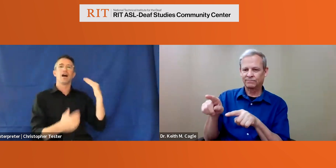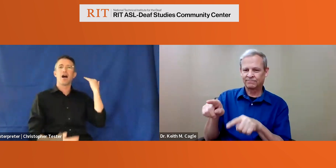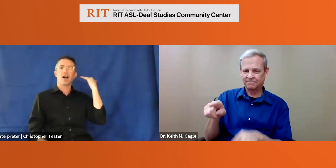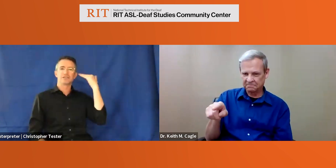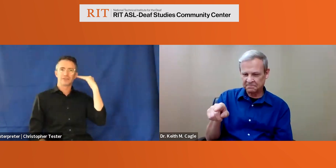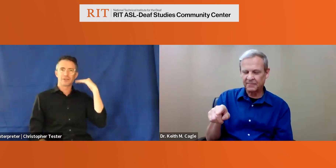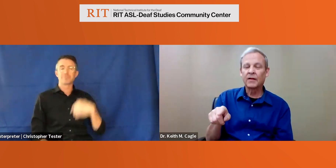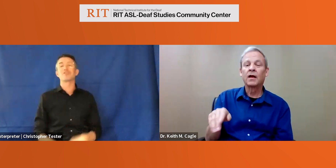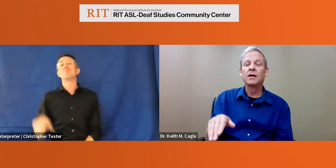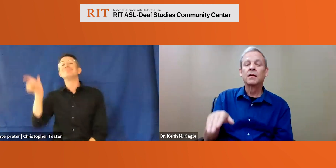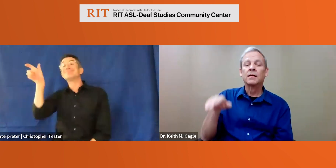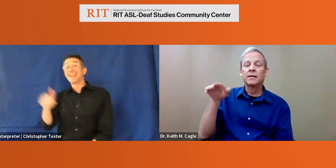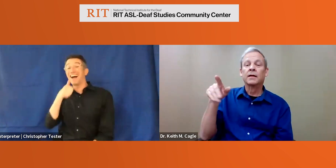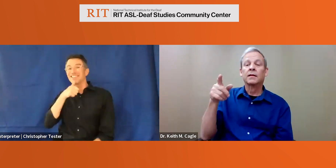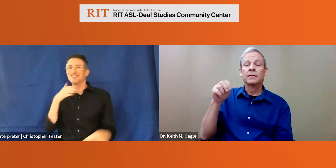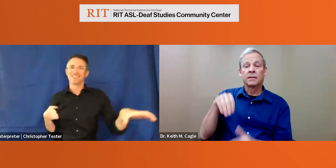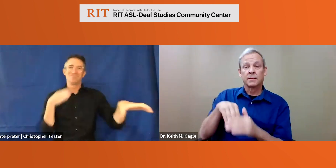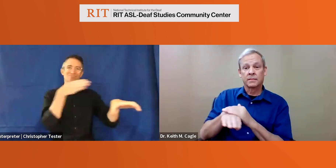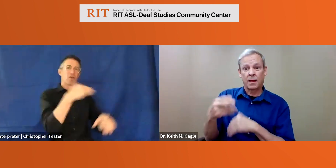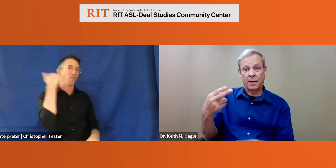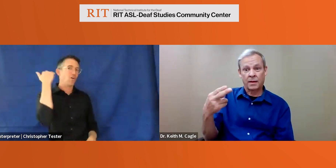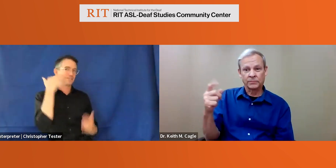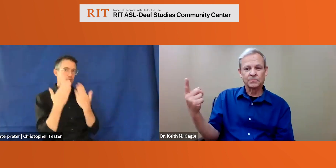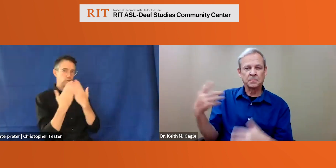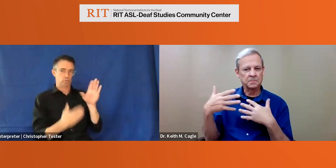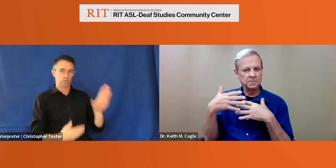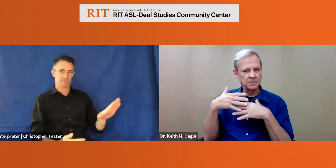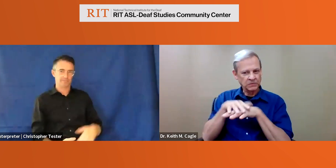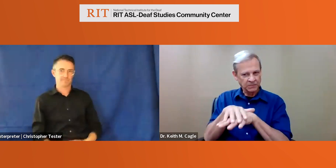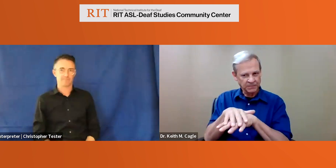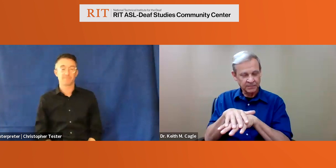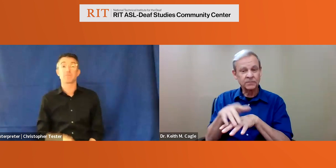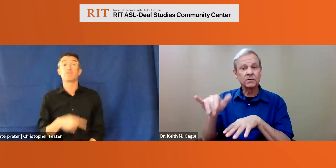and a school for those who are considered hard of hearing.